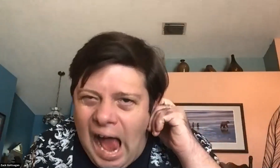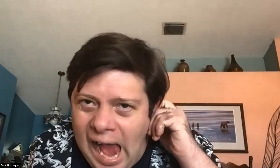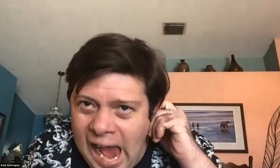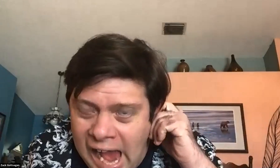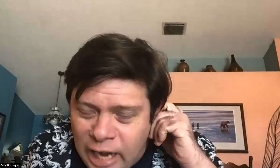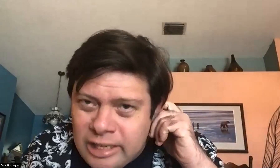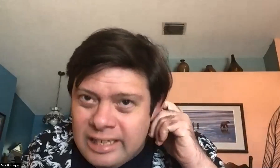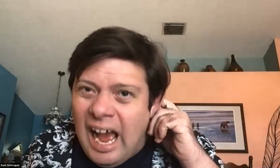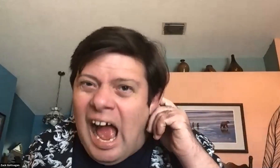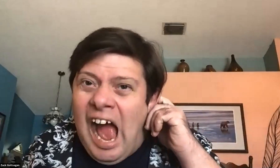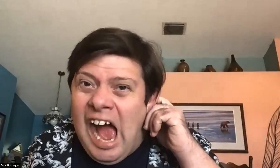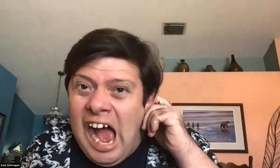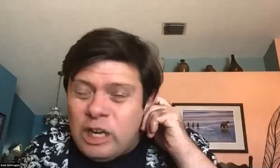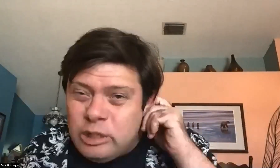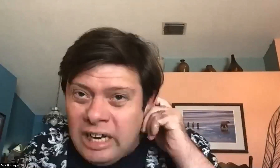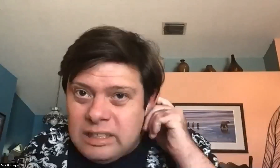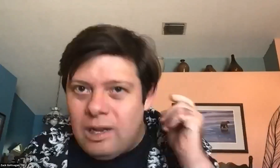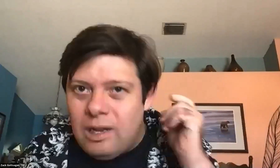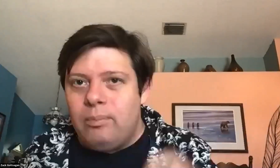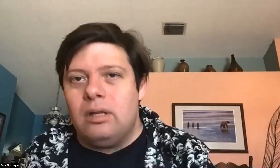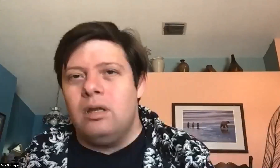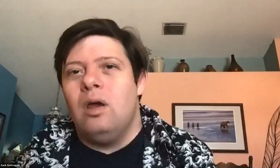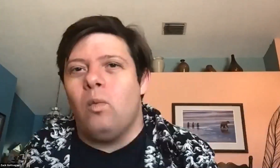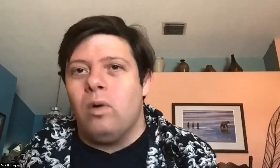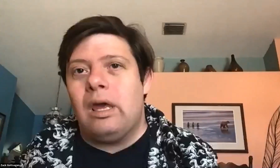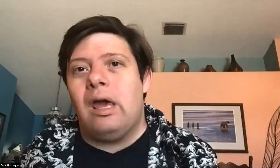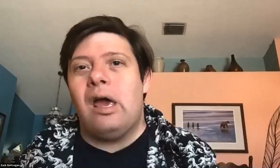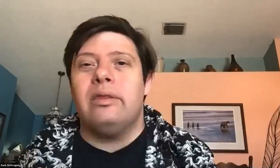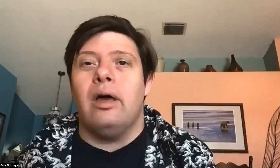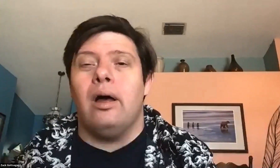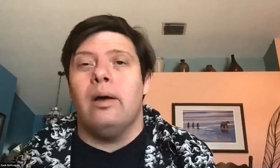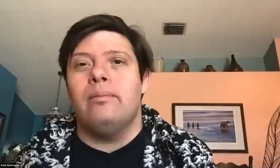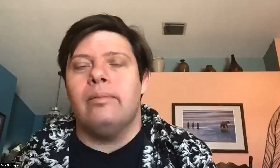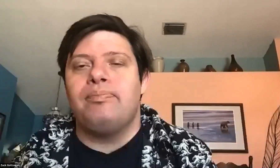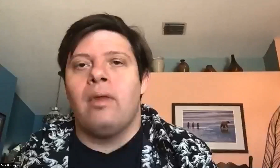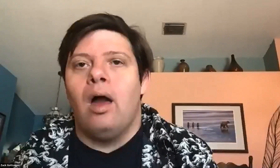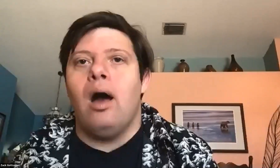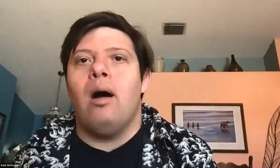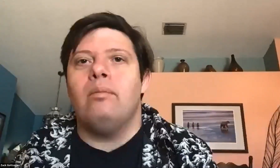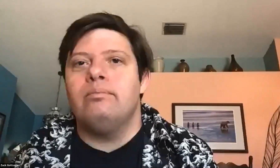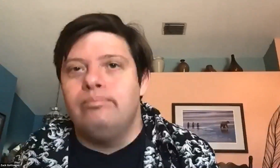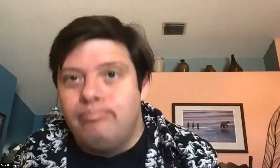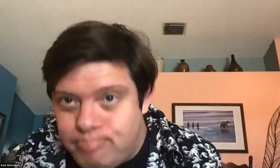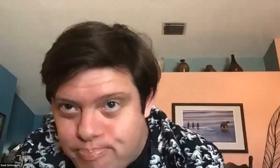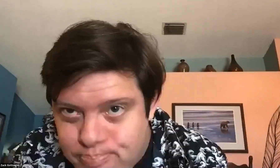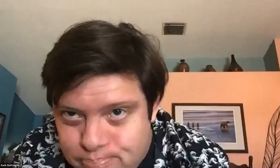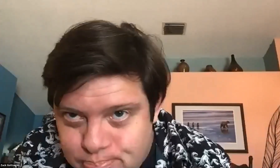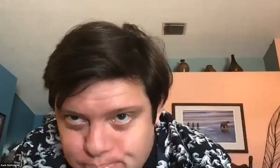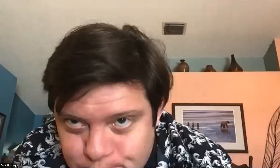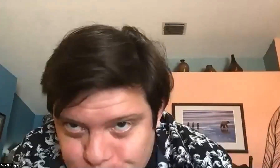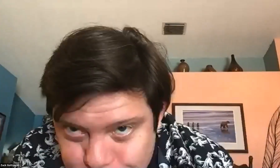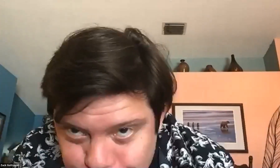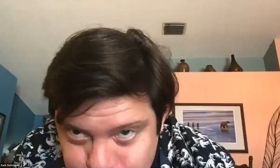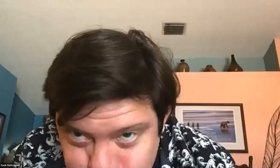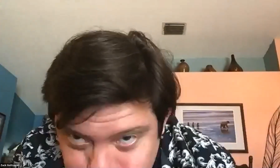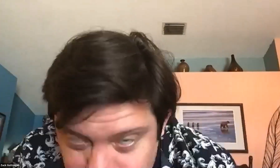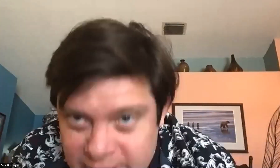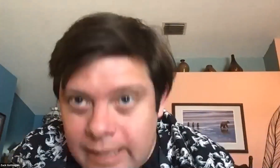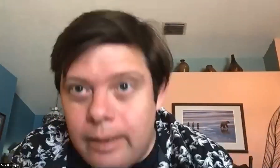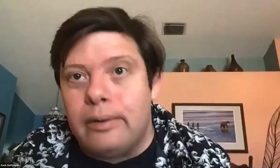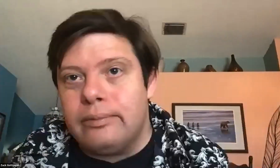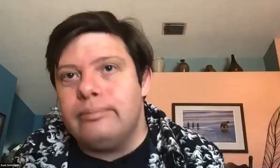acting? >> ZACK: Yeah.